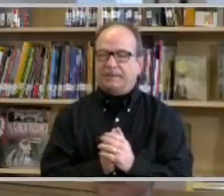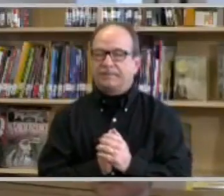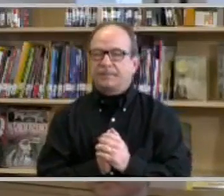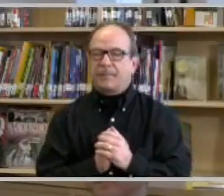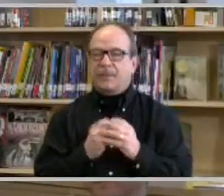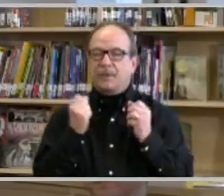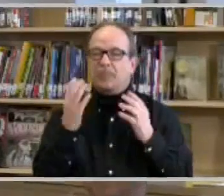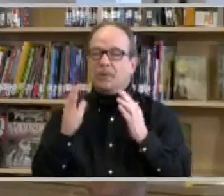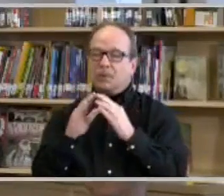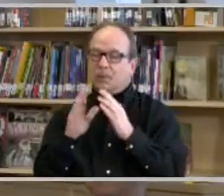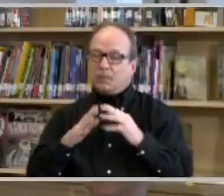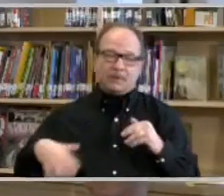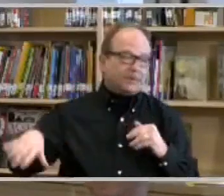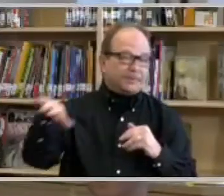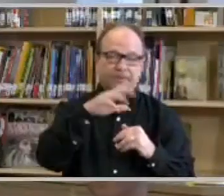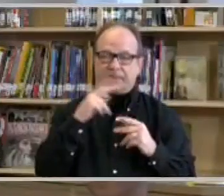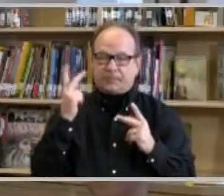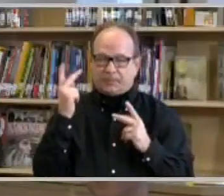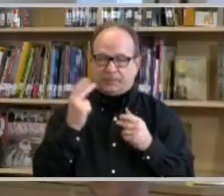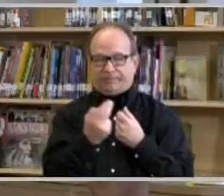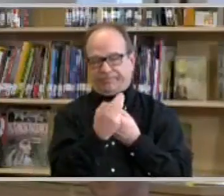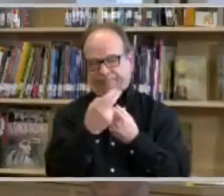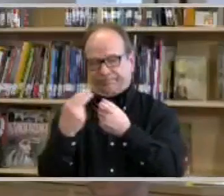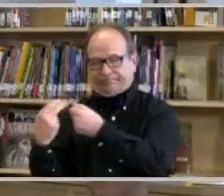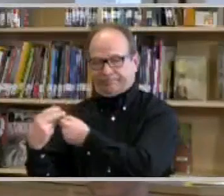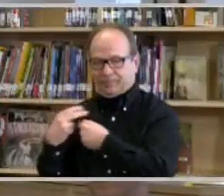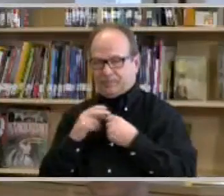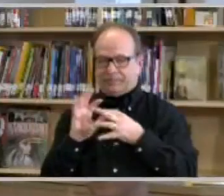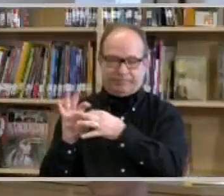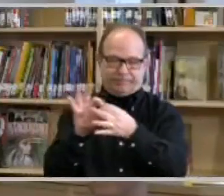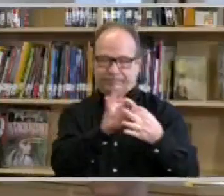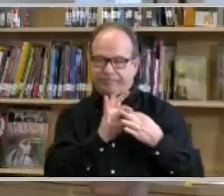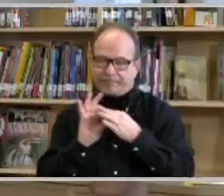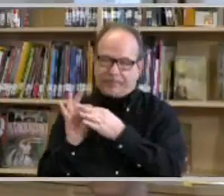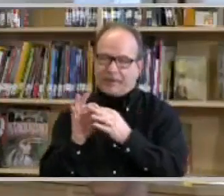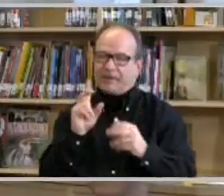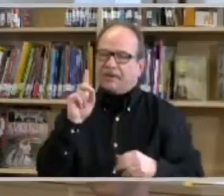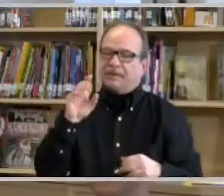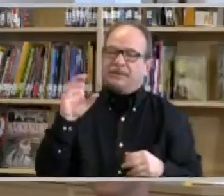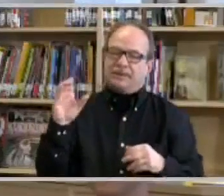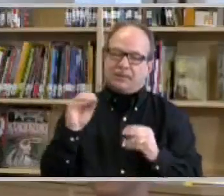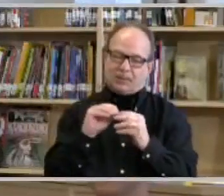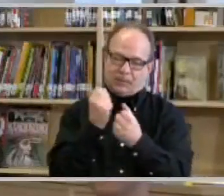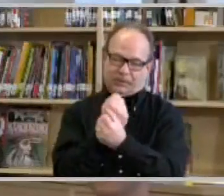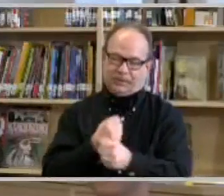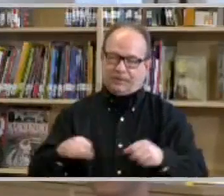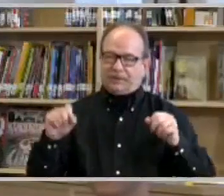I'M JOINED BY A NUMBER OF COMMUNITY LEADERS WHO IN ALL